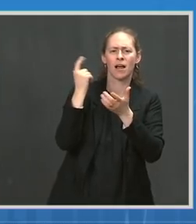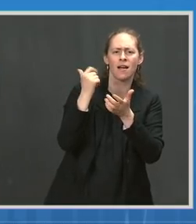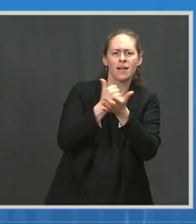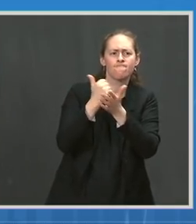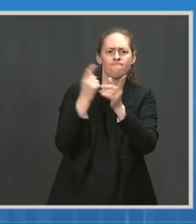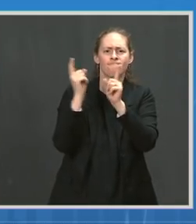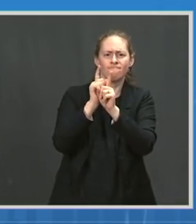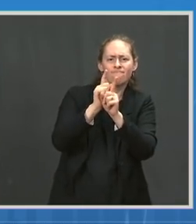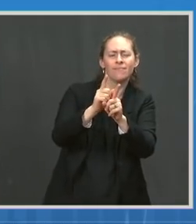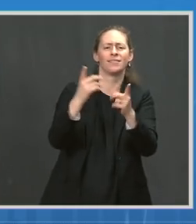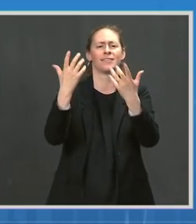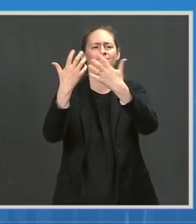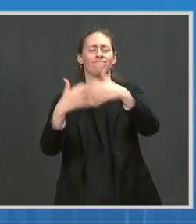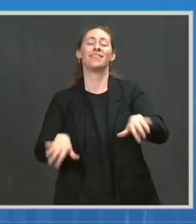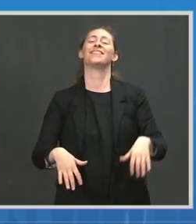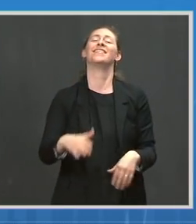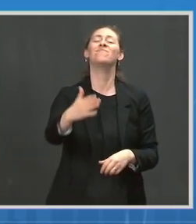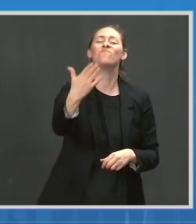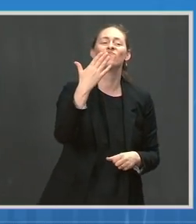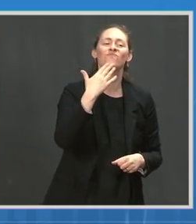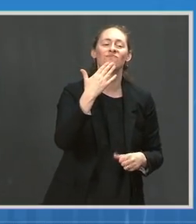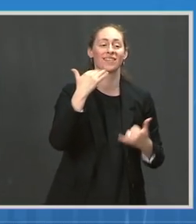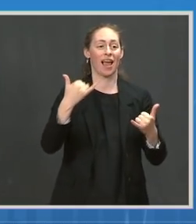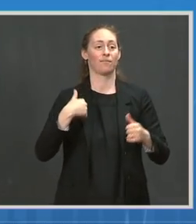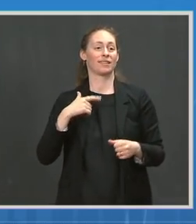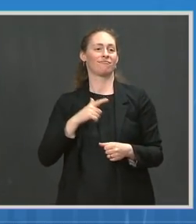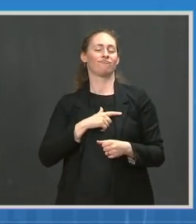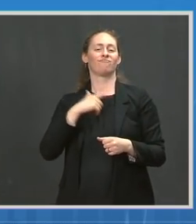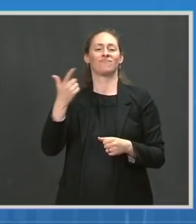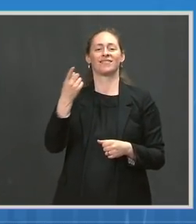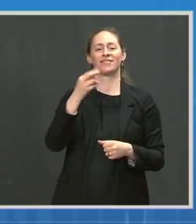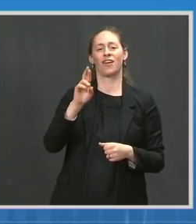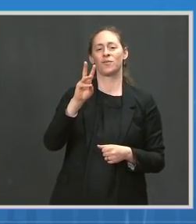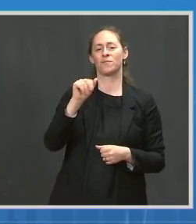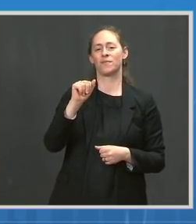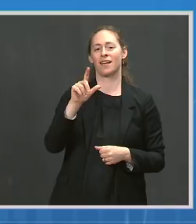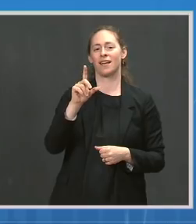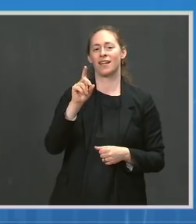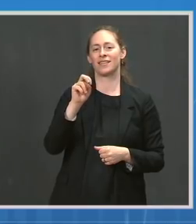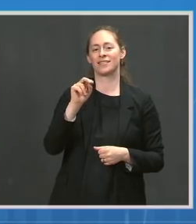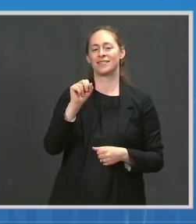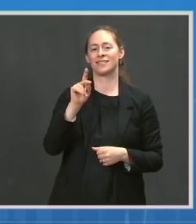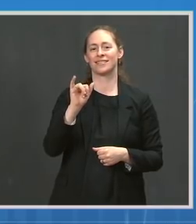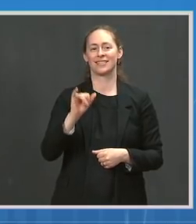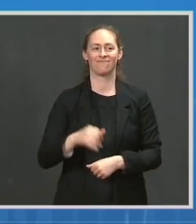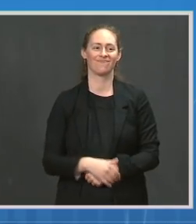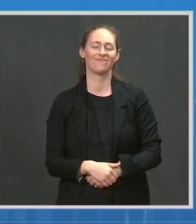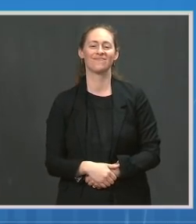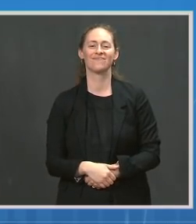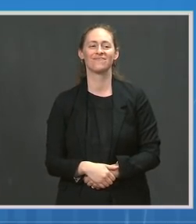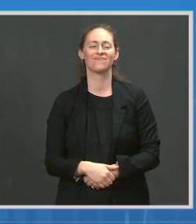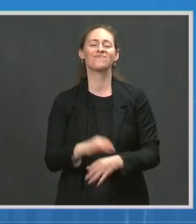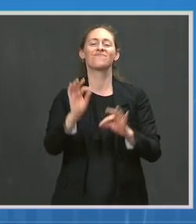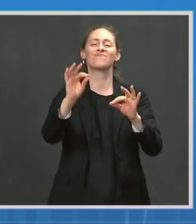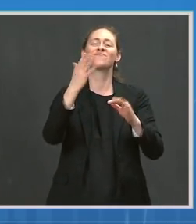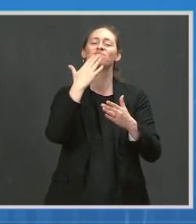With that, I will turn it to Dr. Walensky. Dr. Walensky: Thank you, Andy. Good morning, and I'm so glad to be back with you again today.